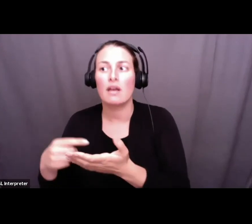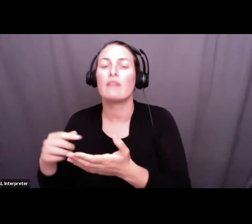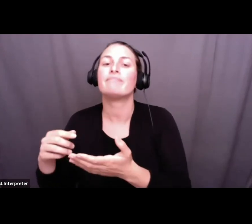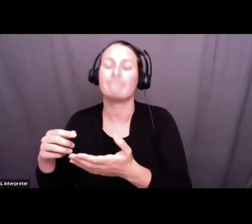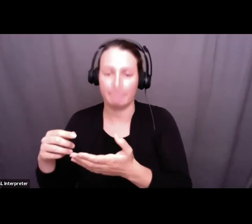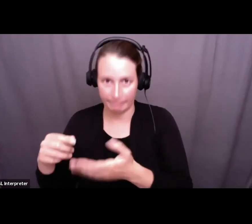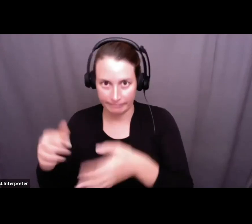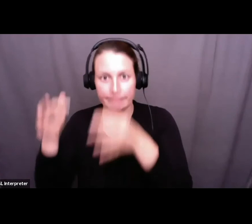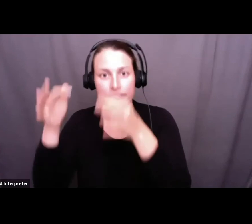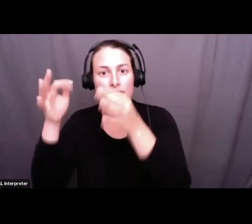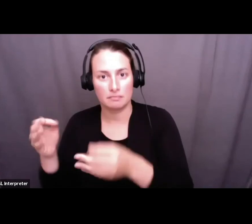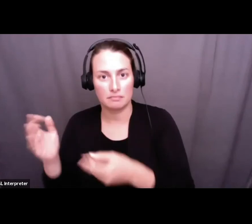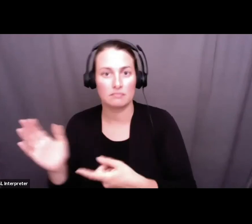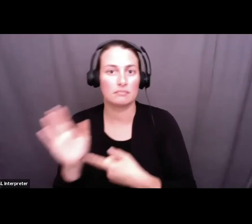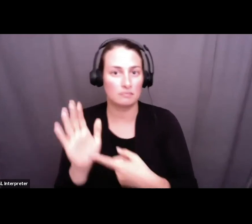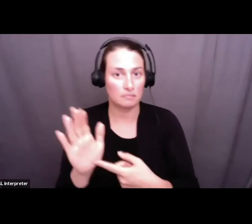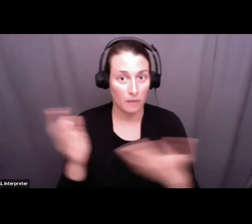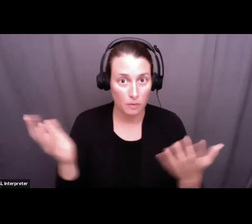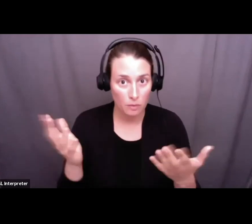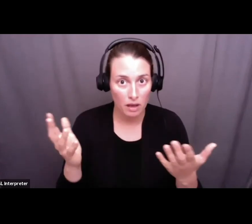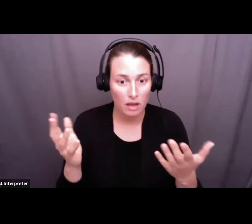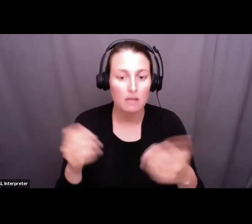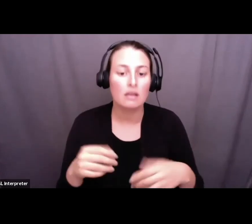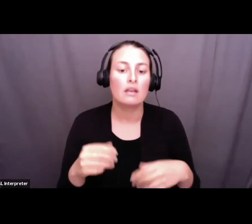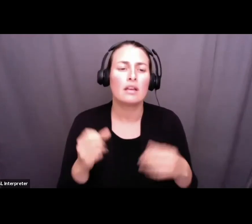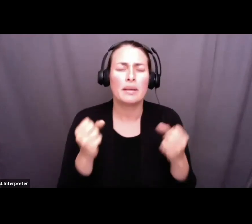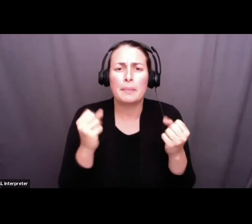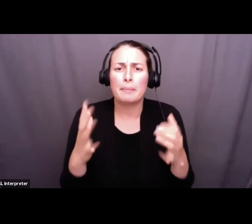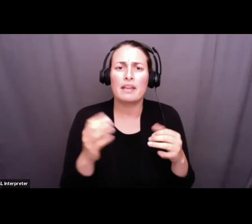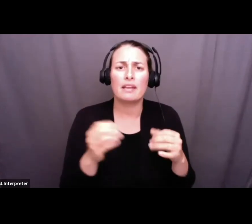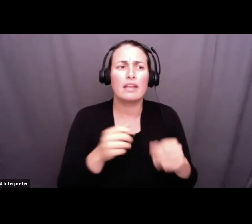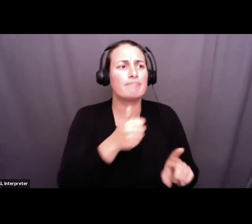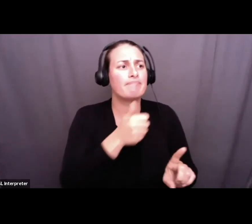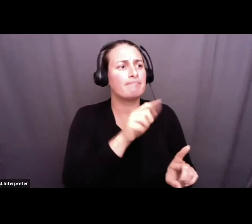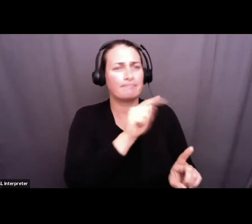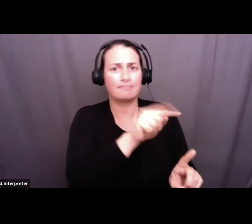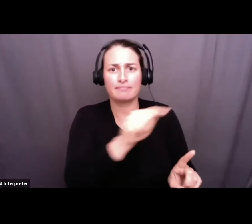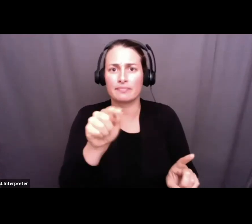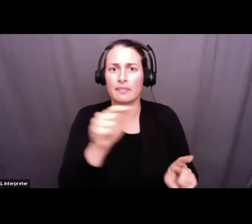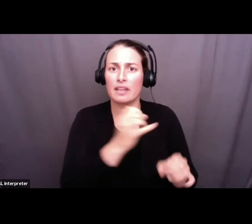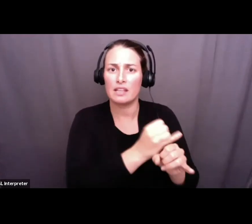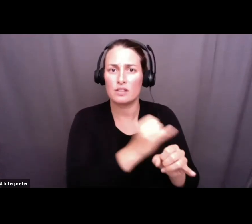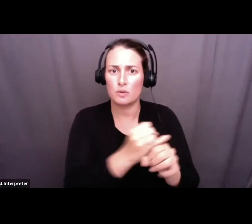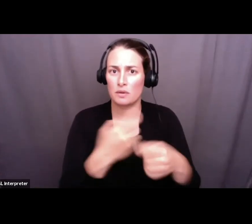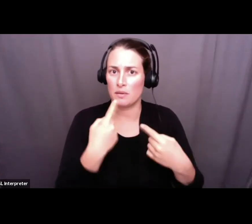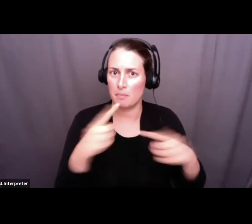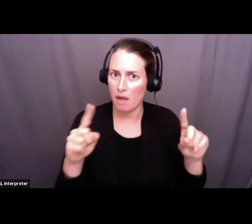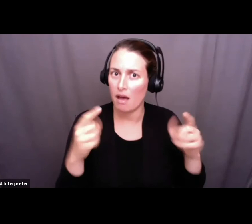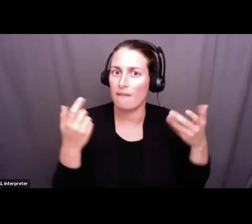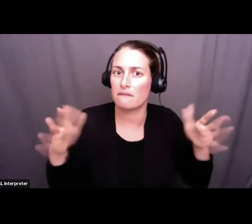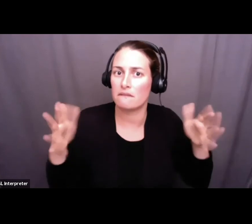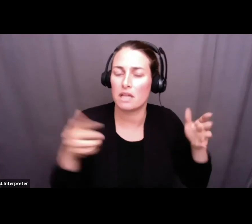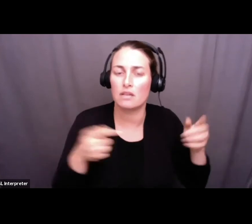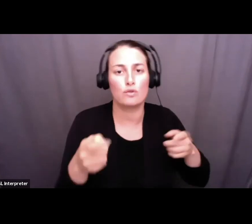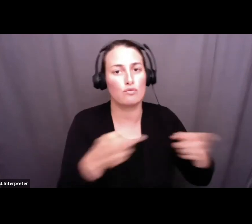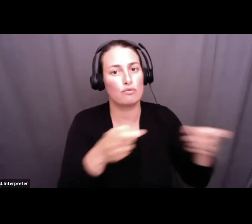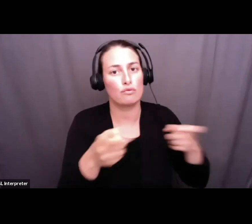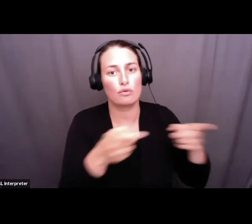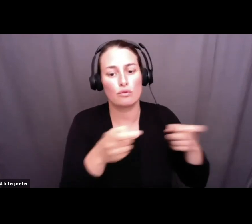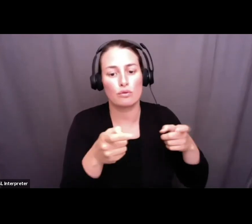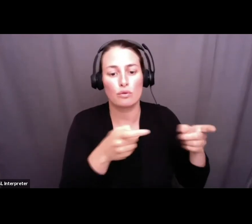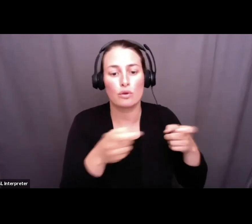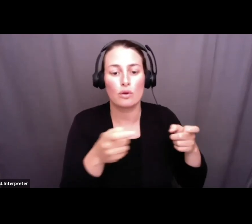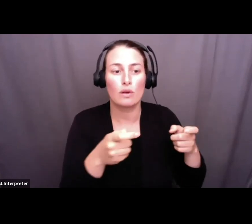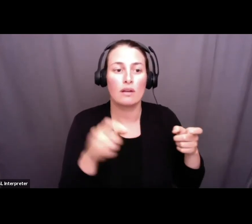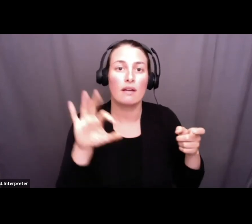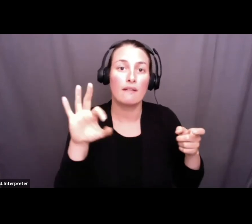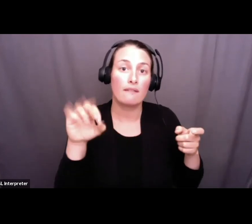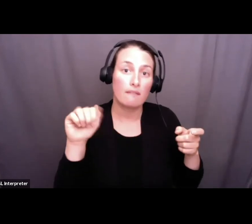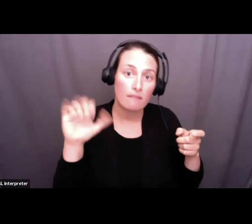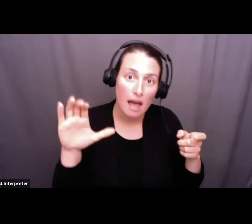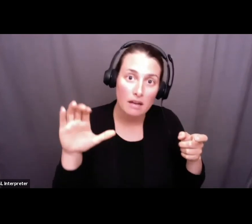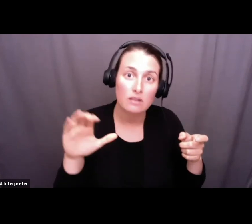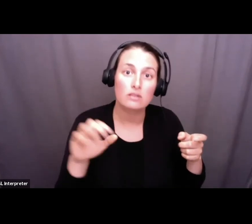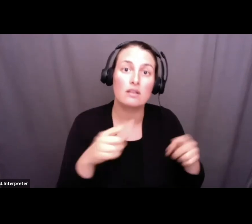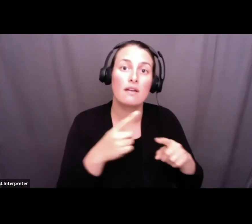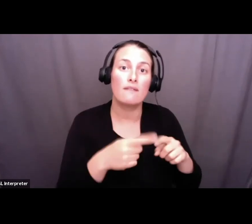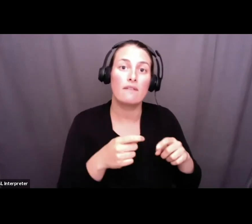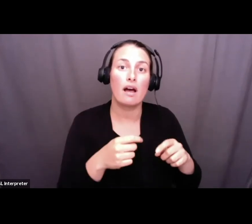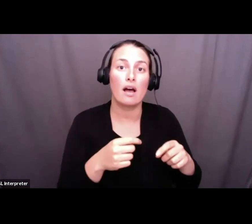individual institutions have succeeded in recruiting faculty from historically underrepresented